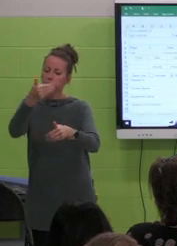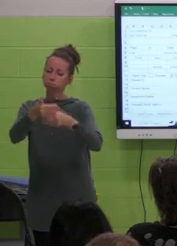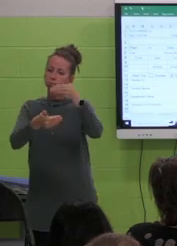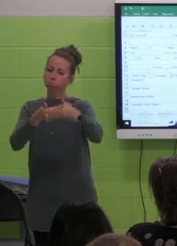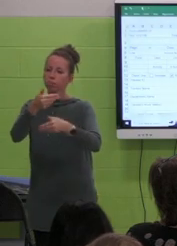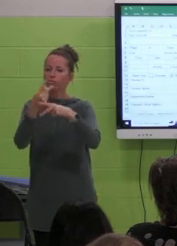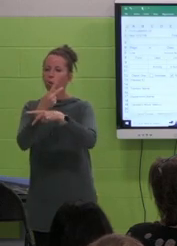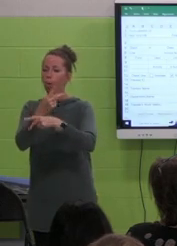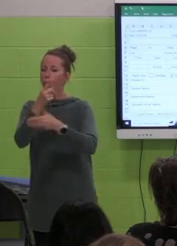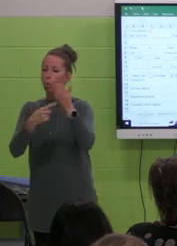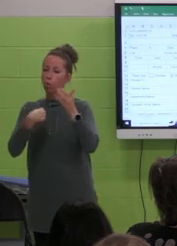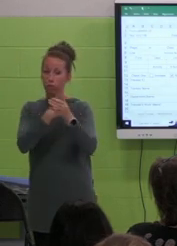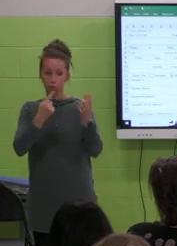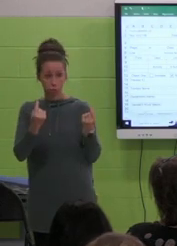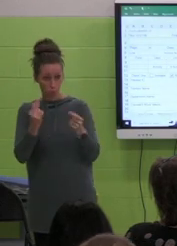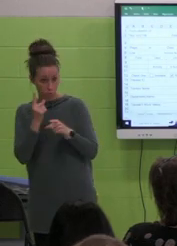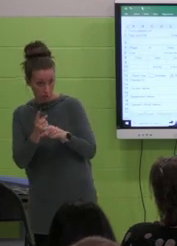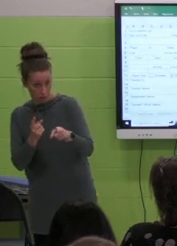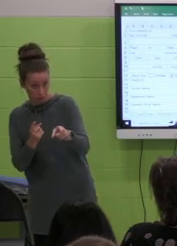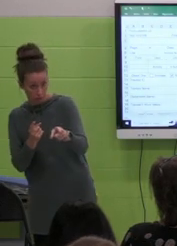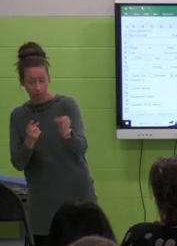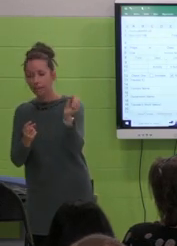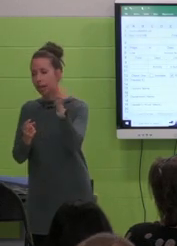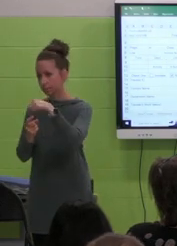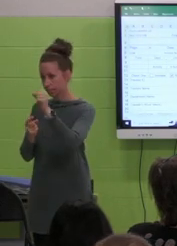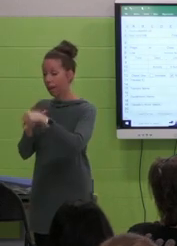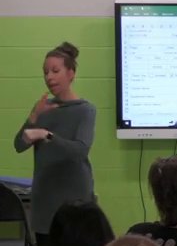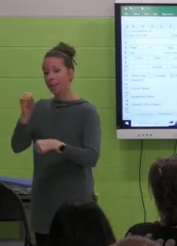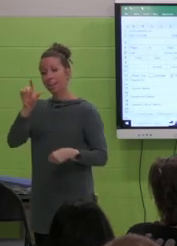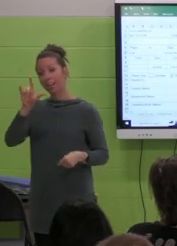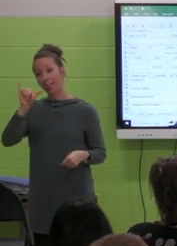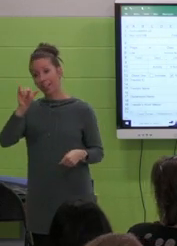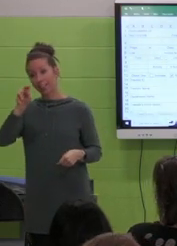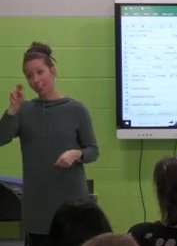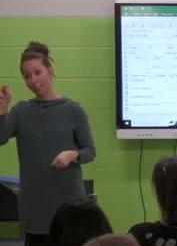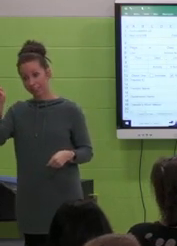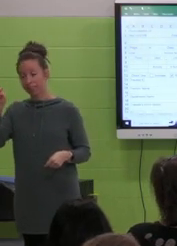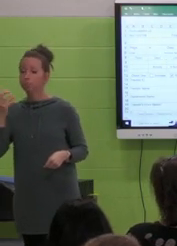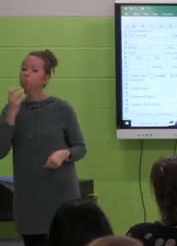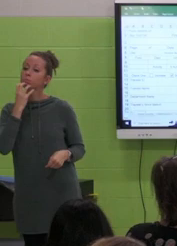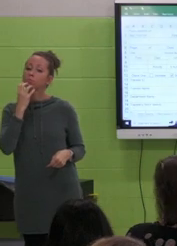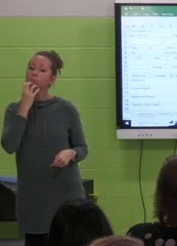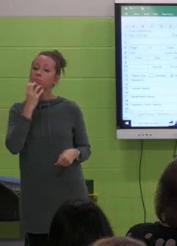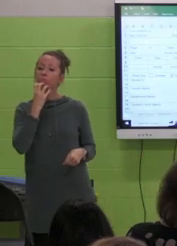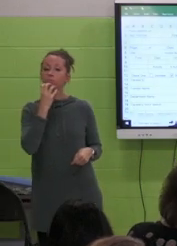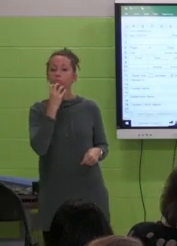trying to do would you agree to that Shanon yes and Lynn and principal Petrey obviously